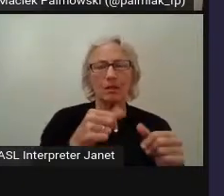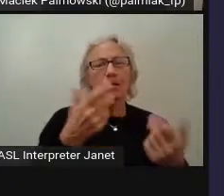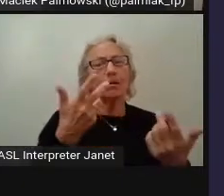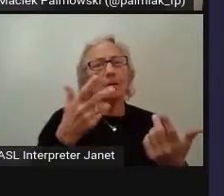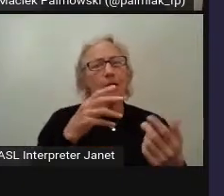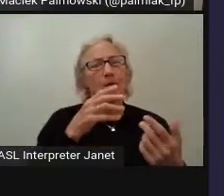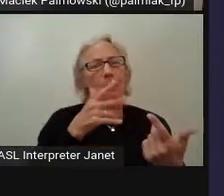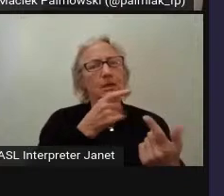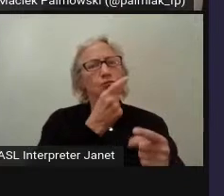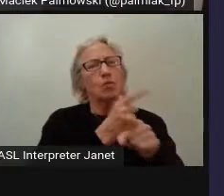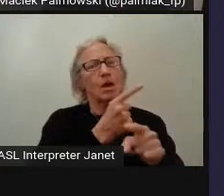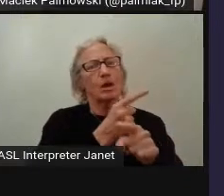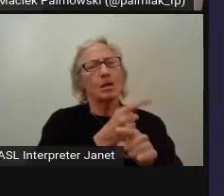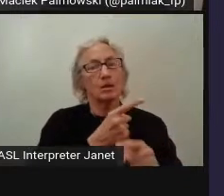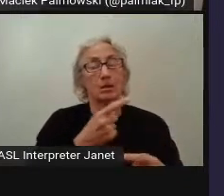CD tools are perfect so we can be sure that the code we are